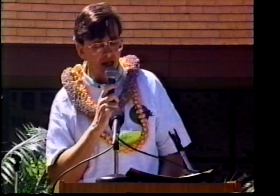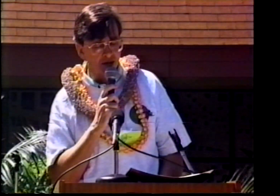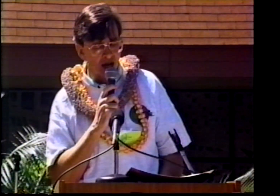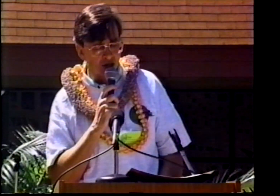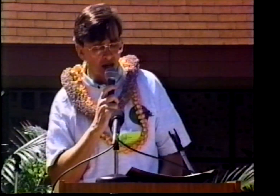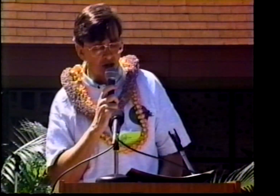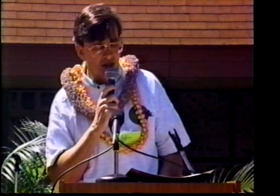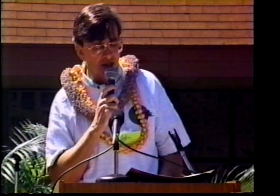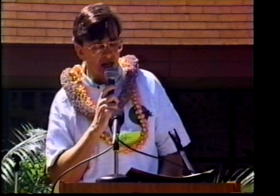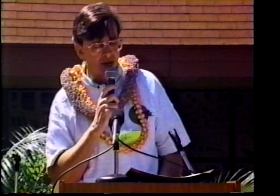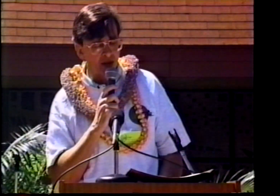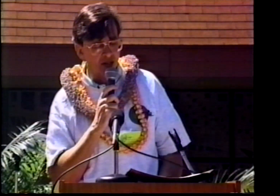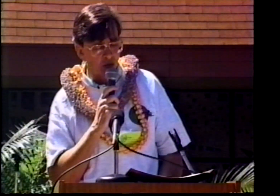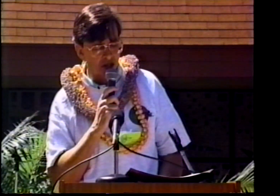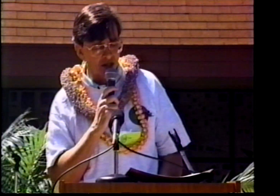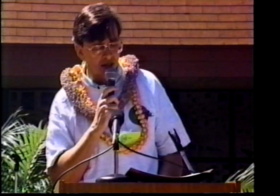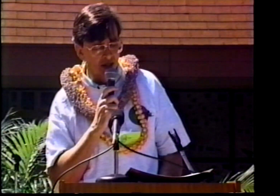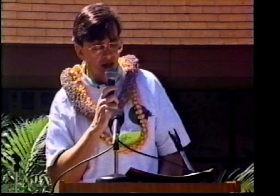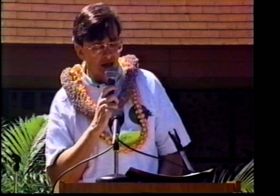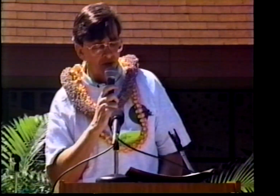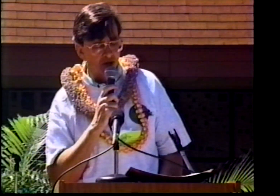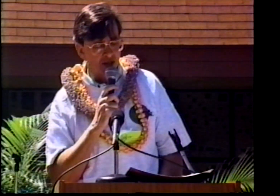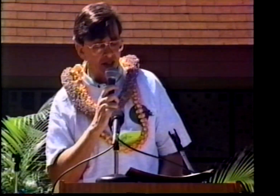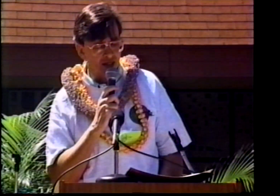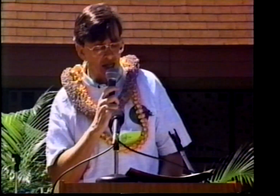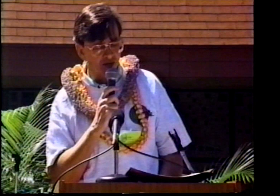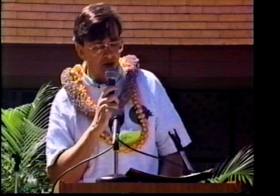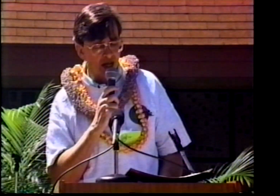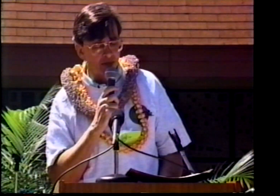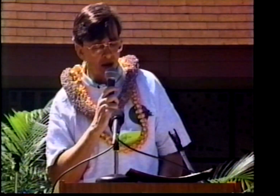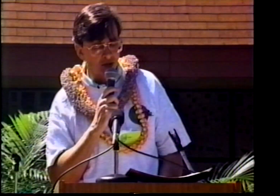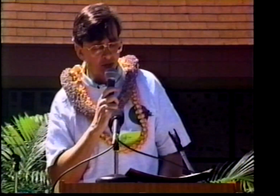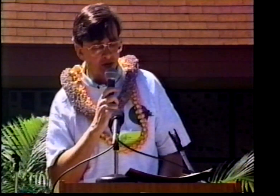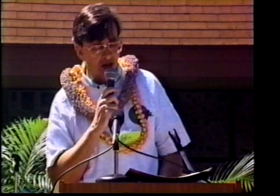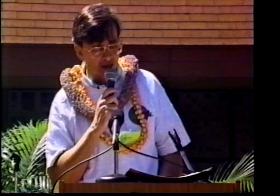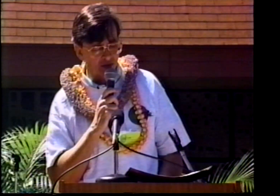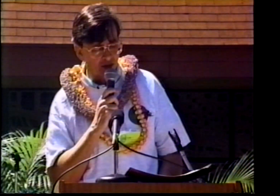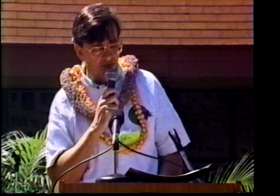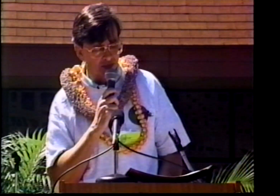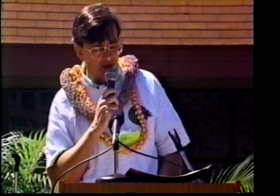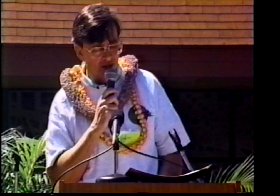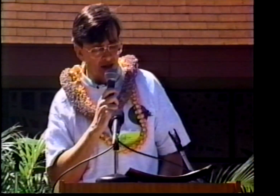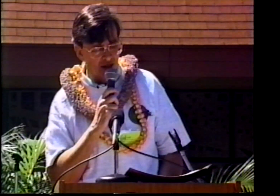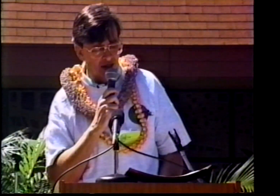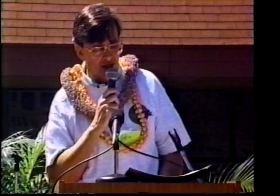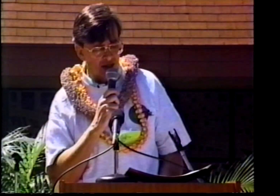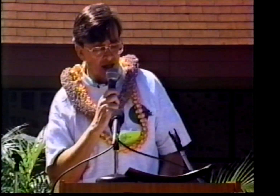congratulations and best wishes for a successful and memorable festival.